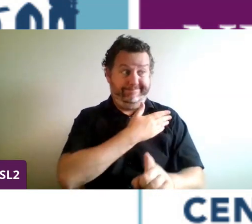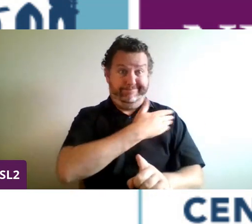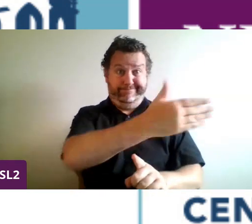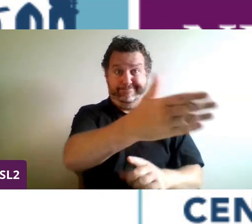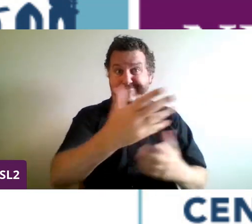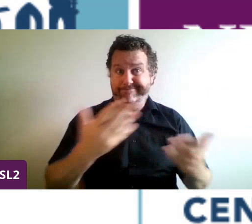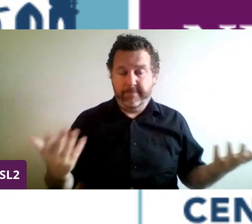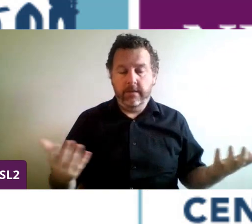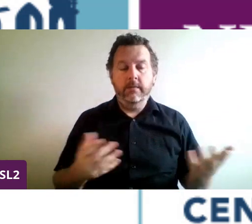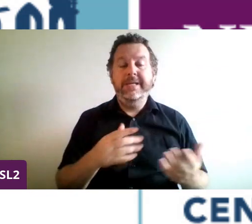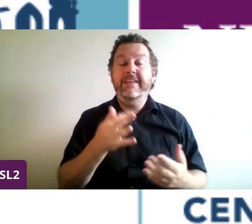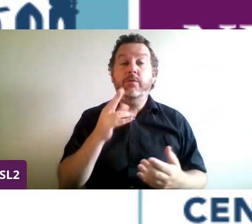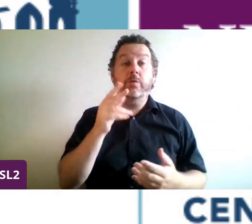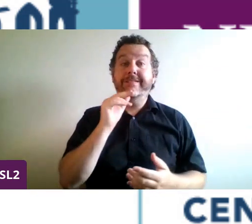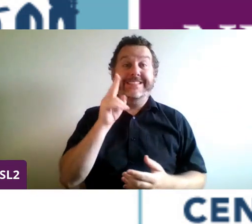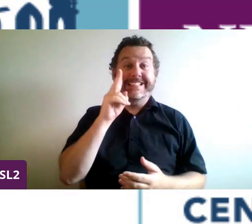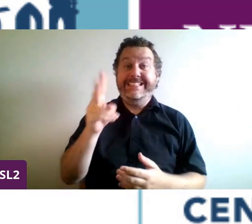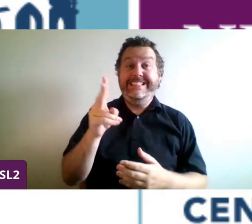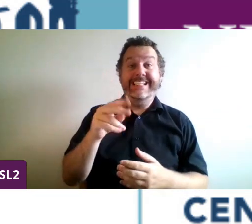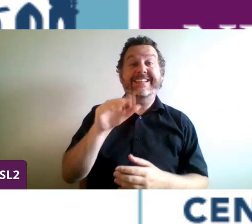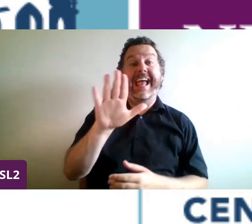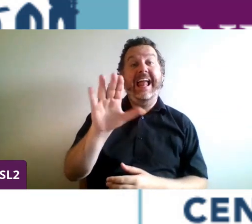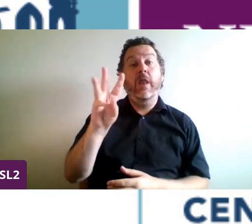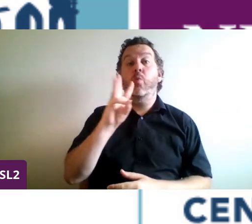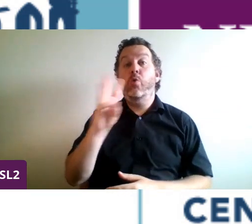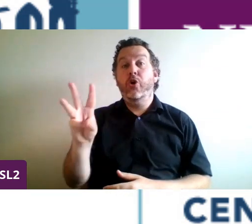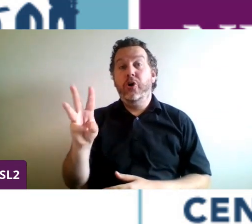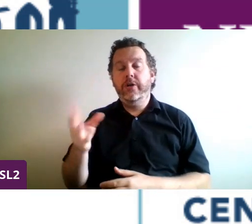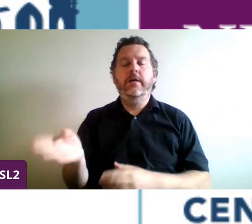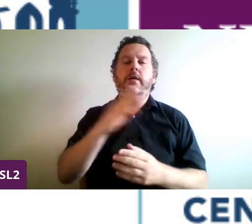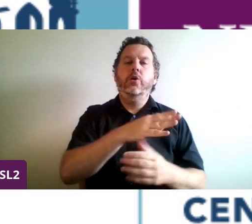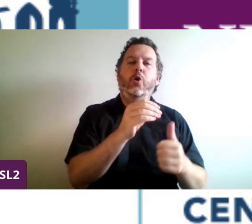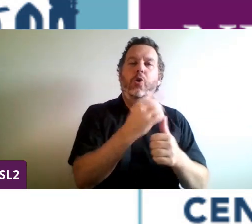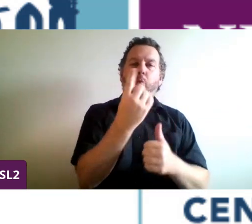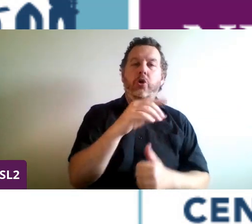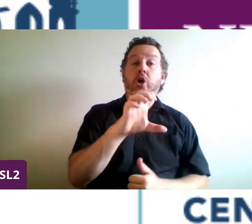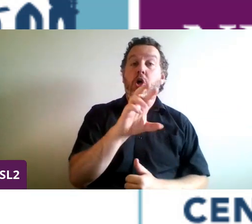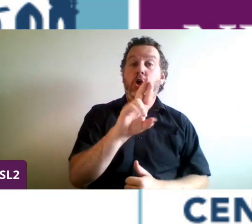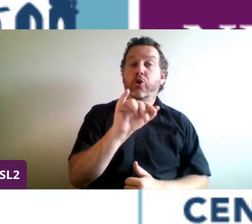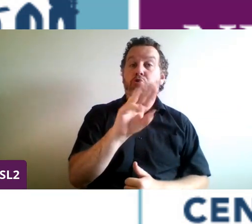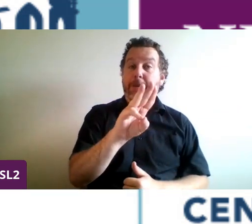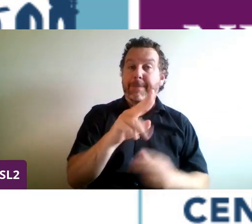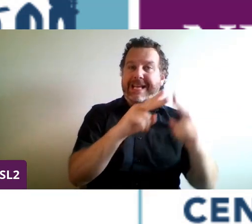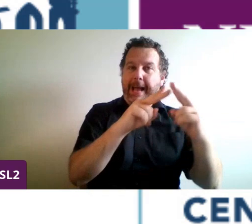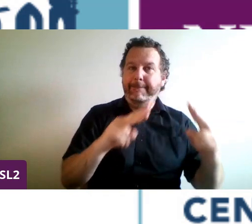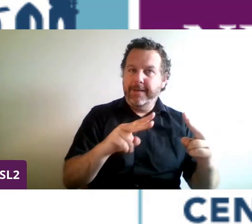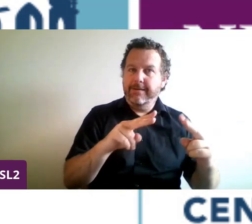not seen the LY. And an incredible documentary there is as well,